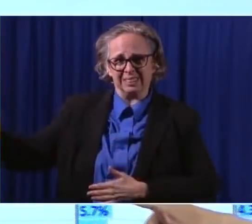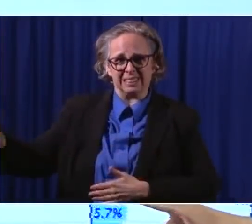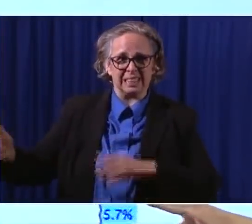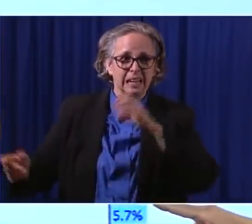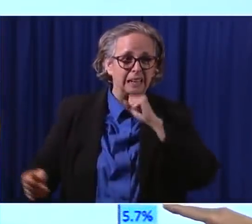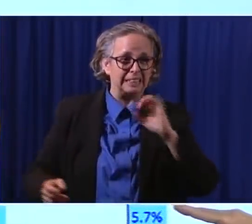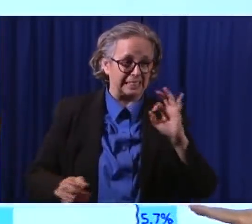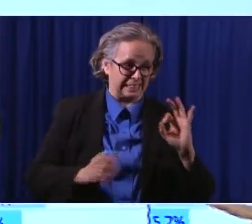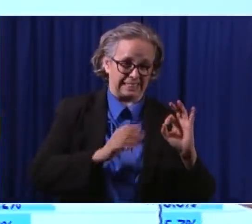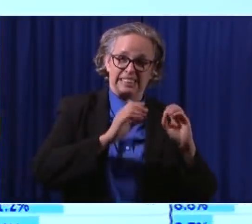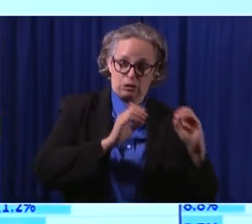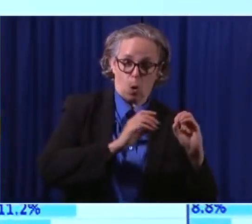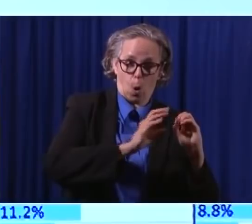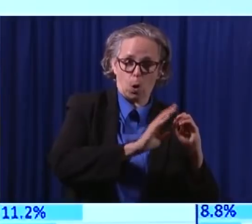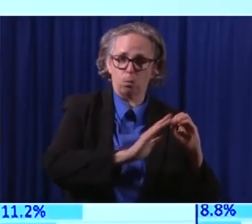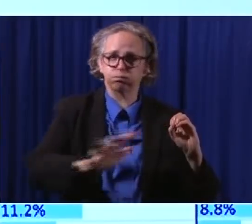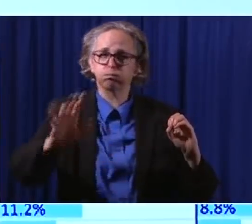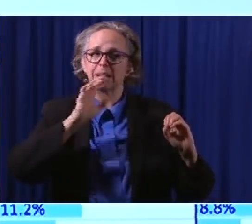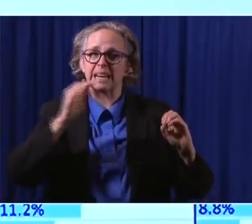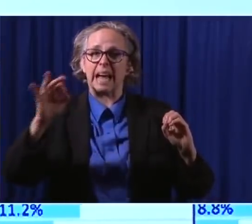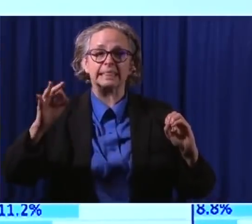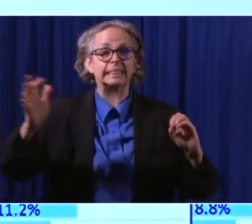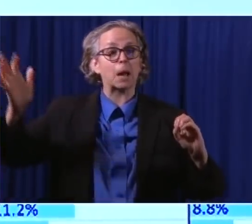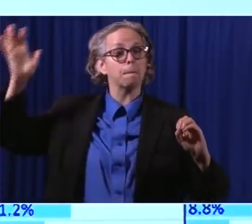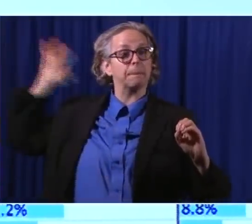THIS IS A CHART OUR TEAM PUT